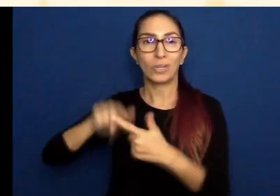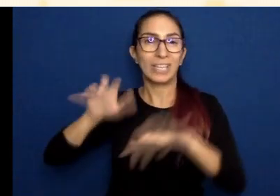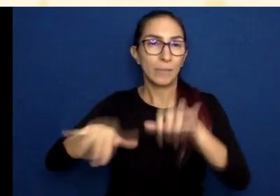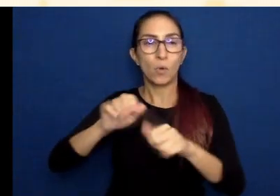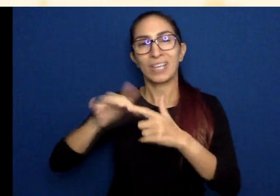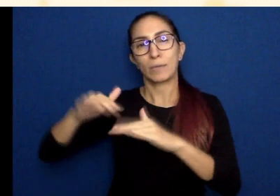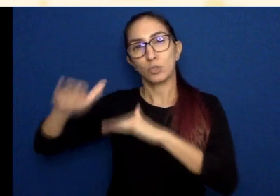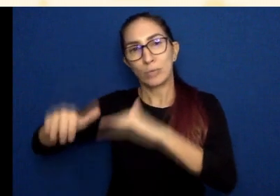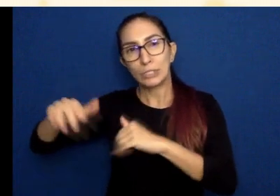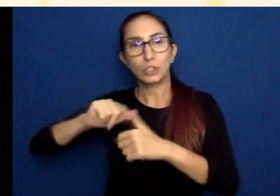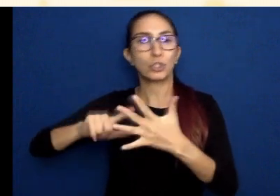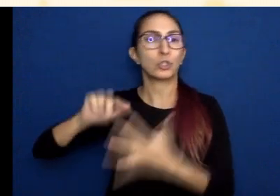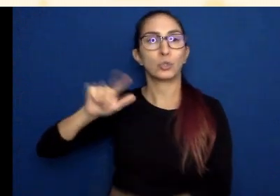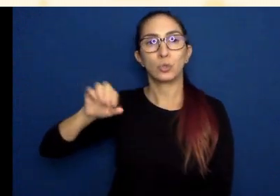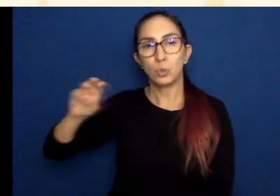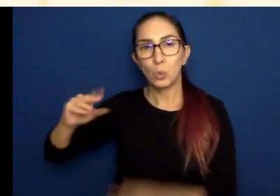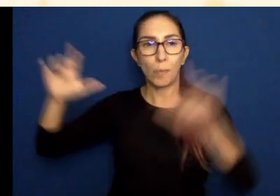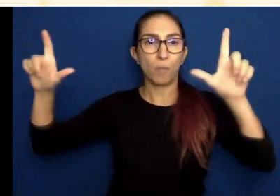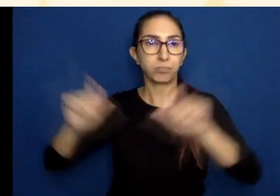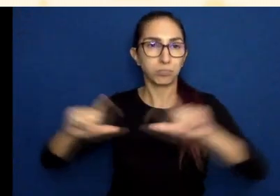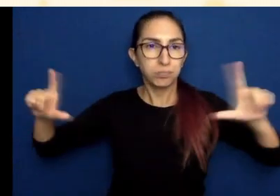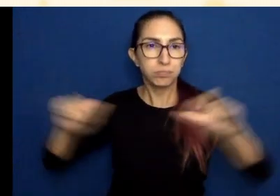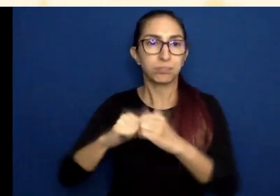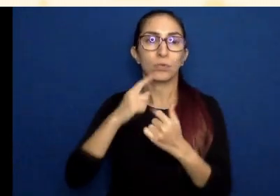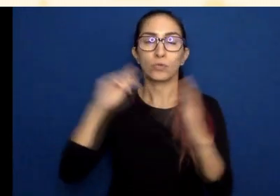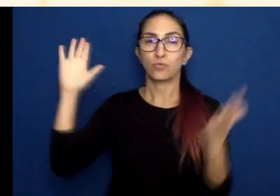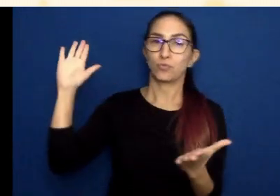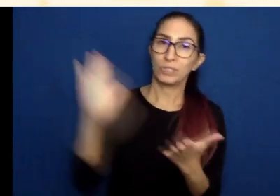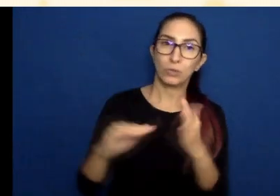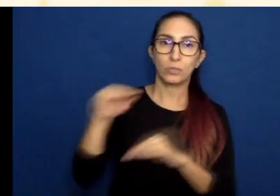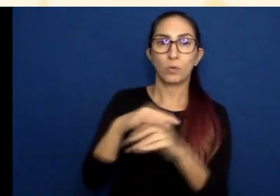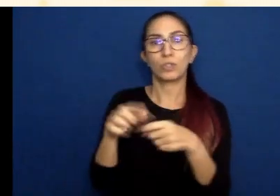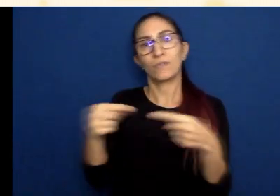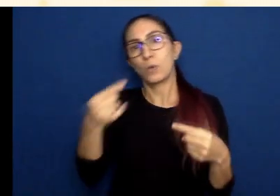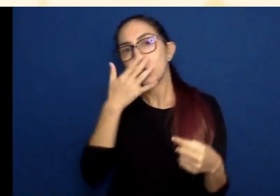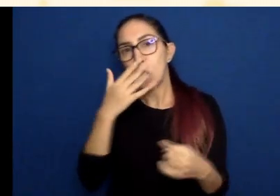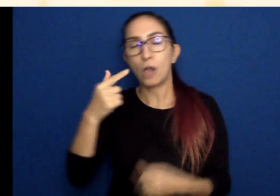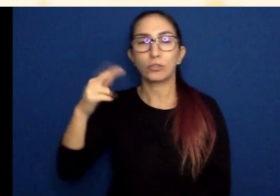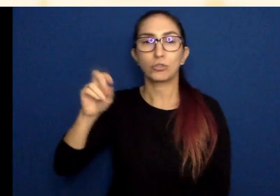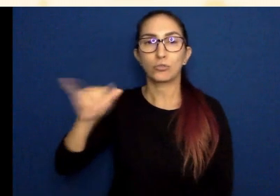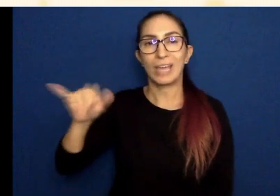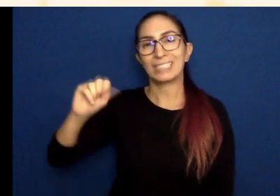and switch, zoom, reduce motion, invert colors, grayscale, and view, on mobile site only.